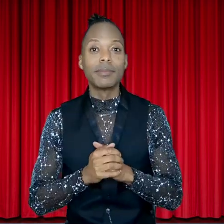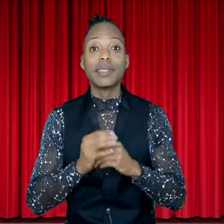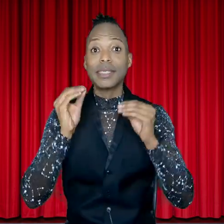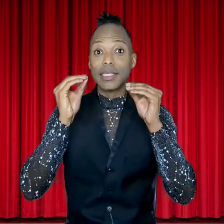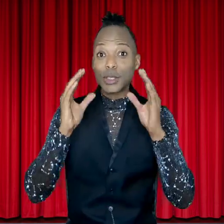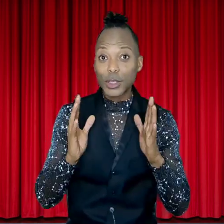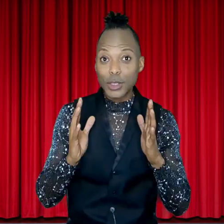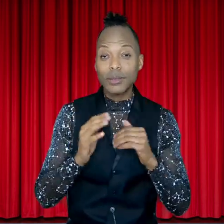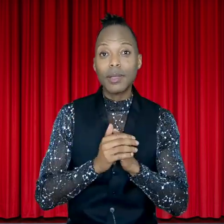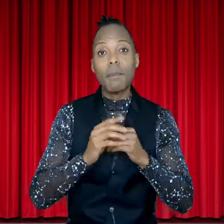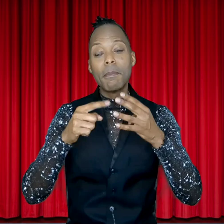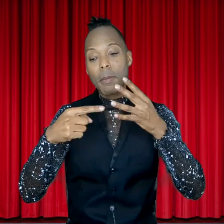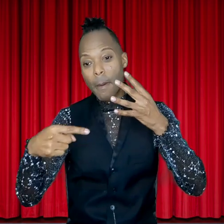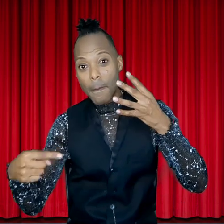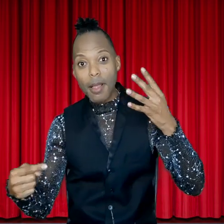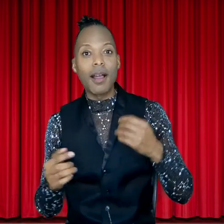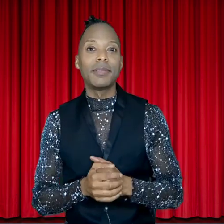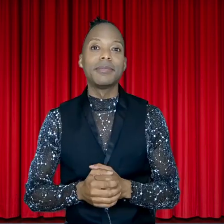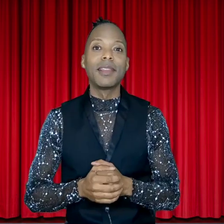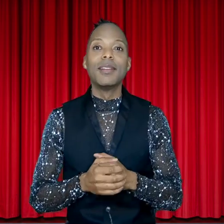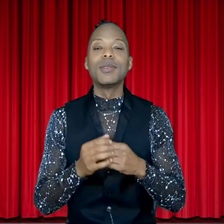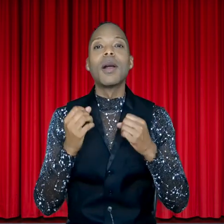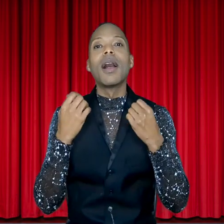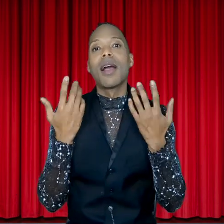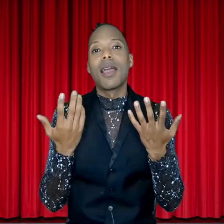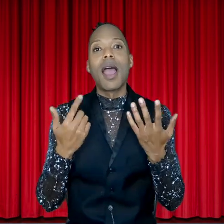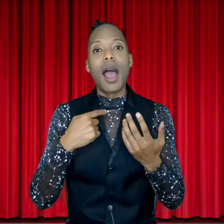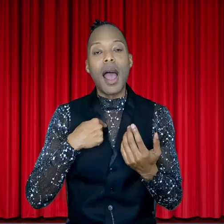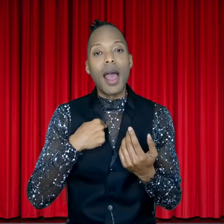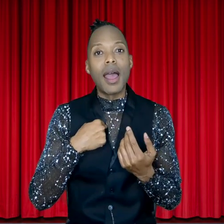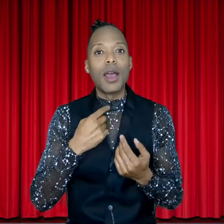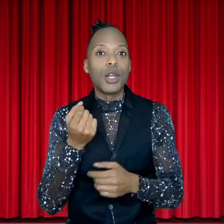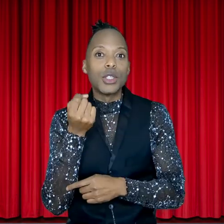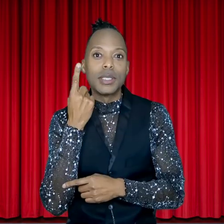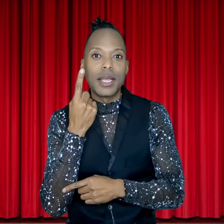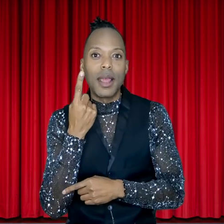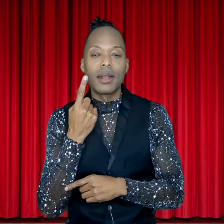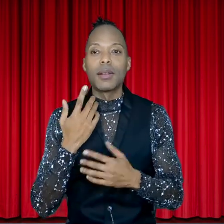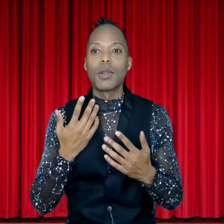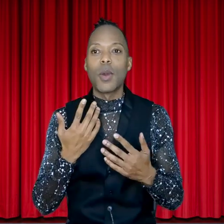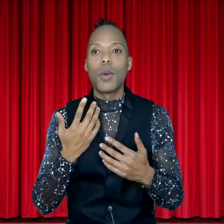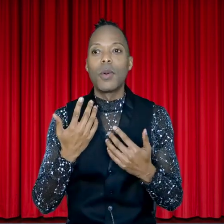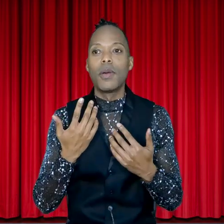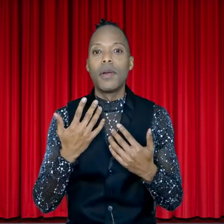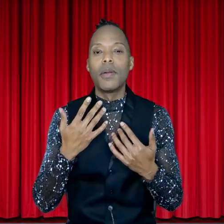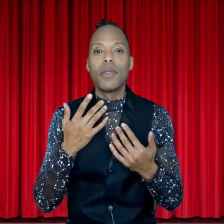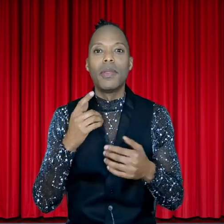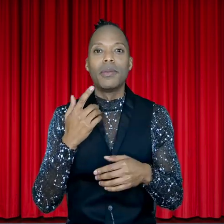And I understand the hardship of being in the theater world.